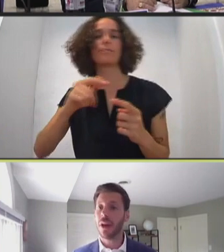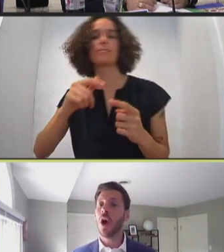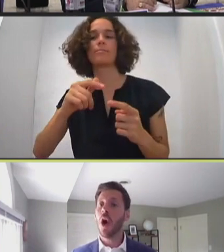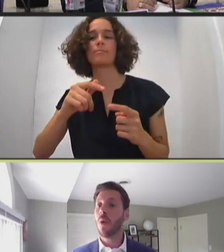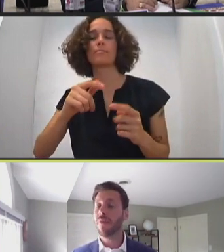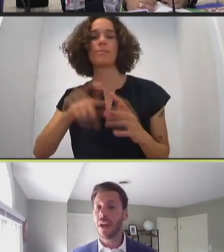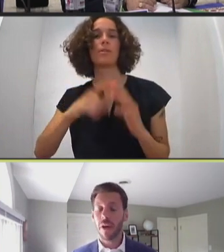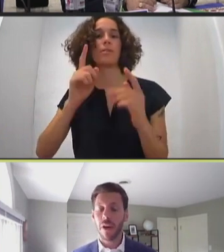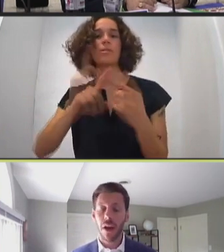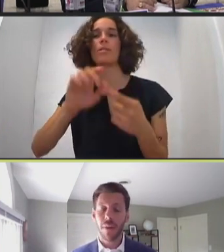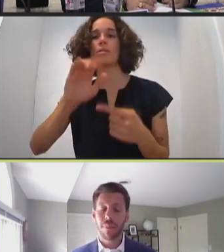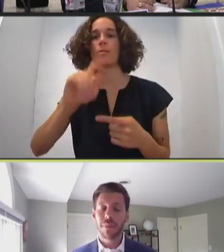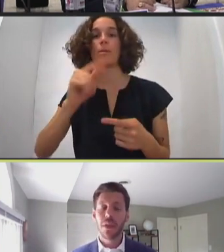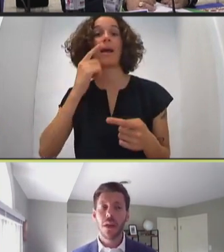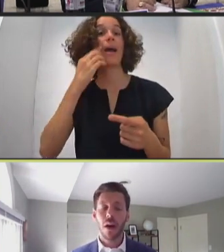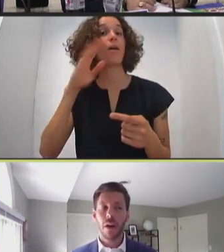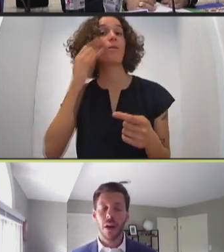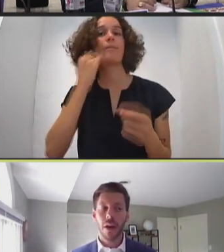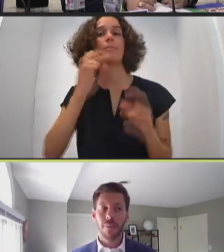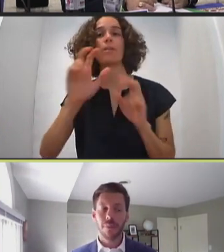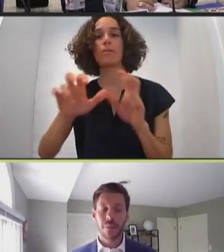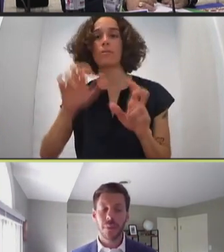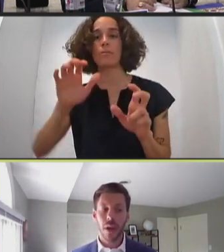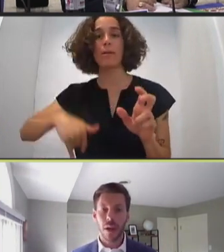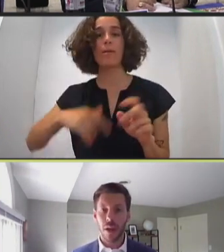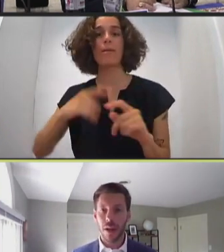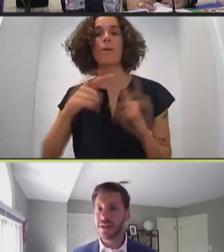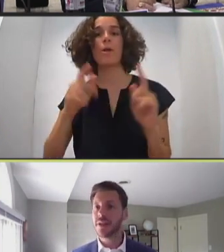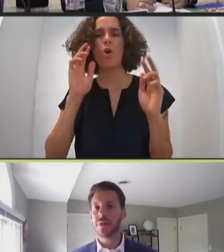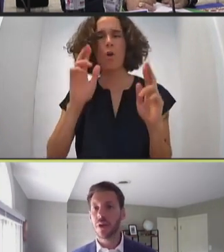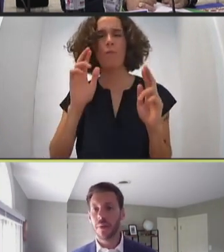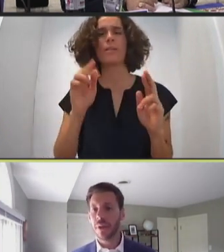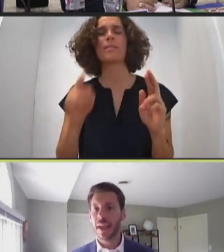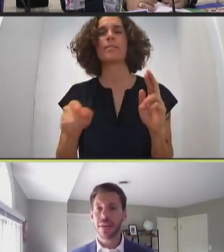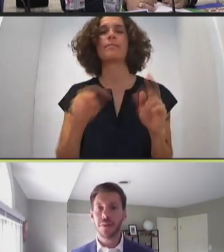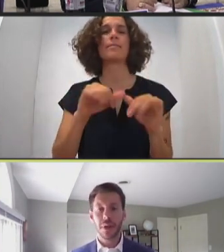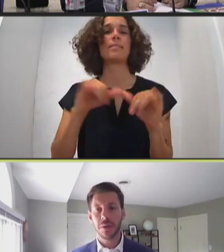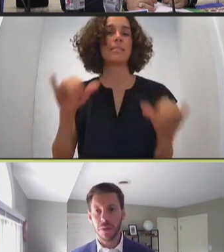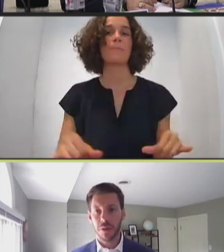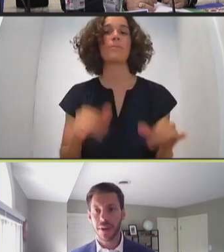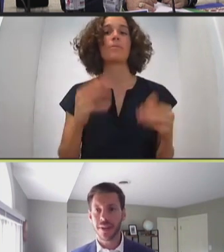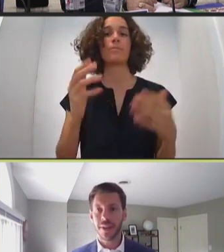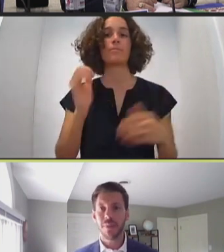but hopefully our systems are in place to be able to address this.